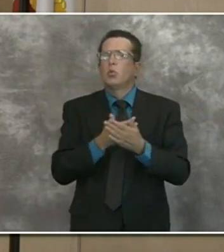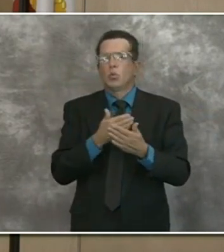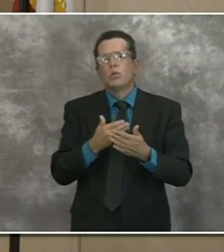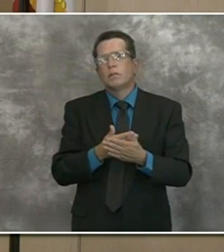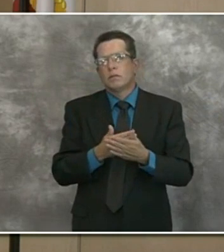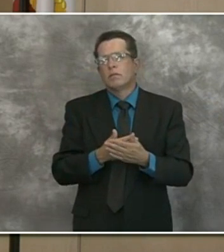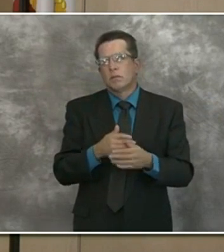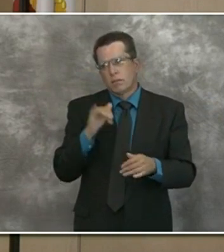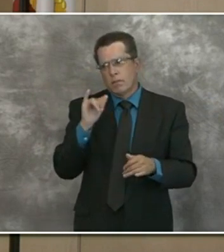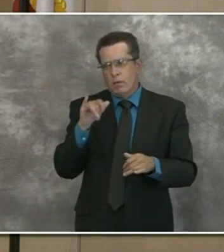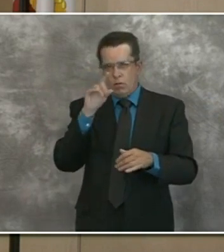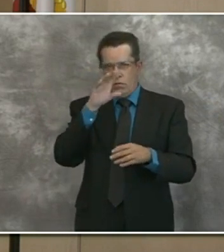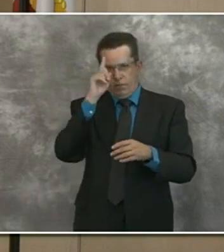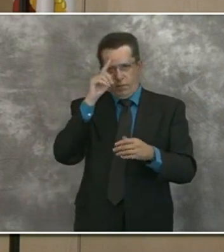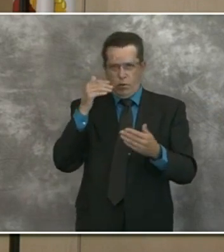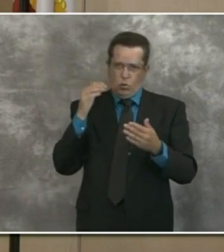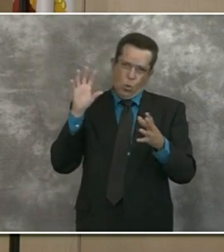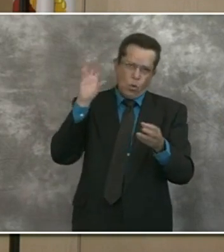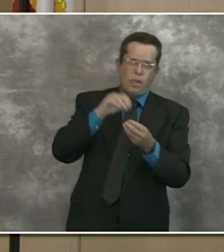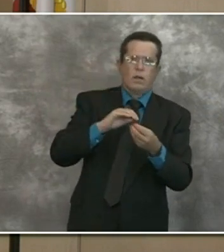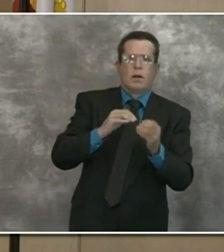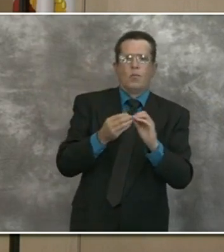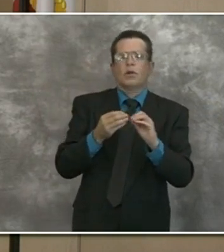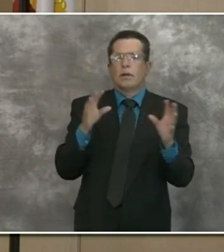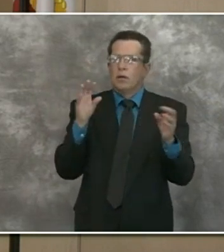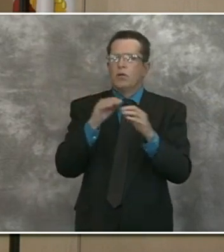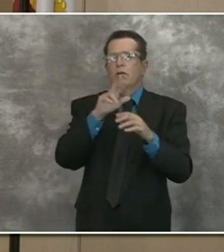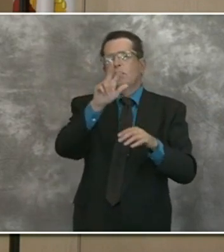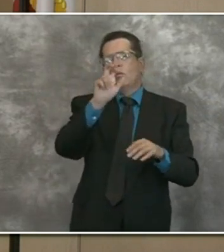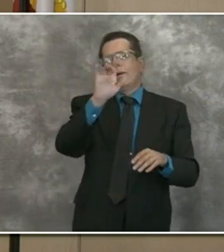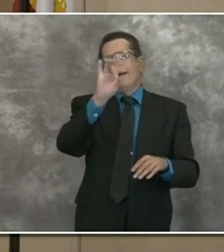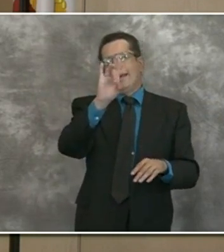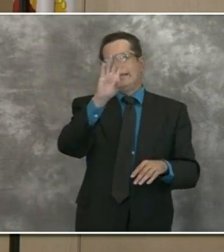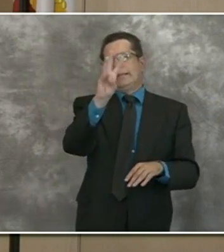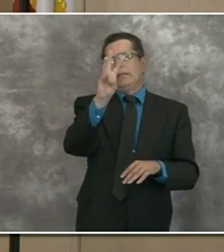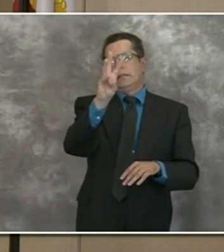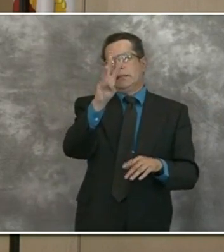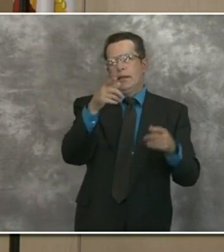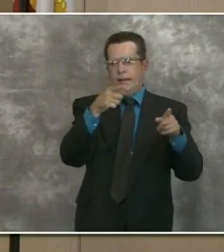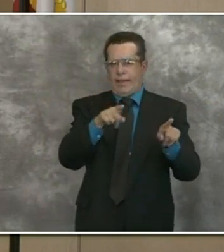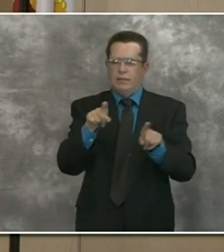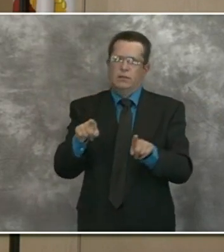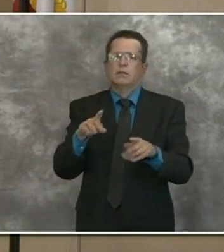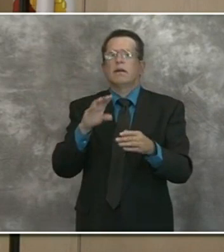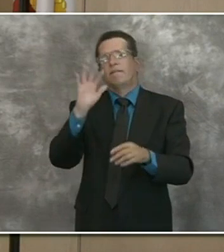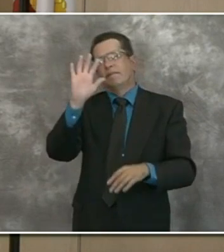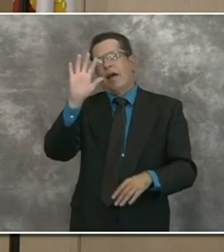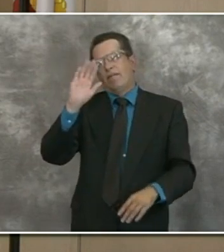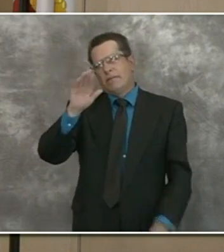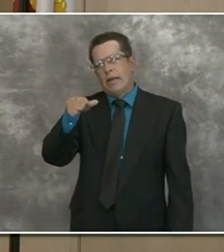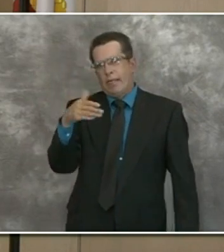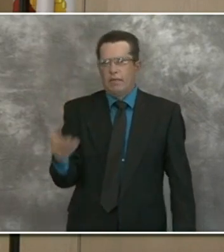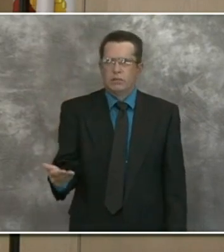COMMUNITY SETTINGS AND THERE HAVE ALSO BEEN NO NEW OUTBREAK SINCE YESTERDAY AND THIS INCLUDES THE TOTAL NUMBER OF